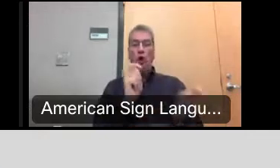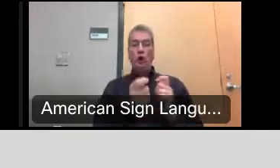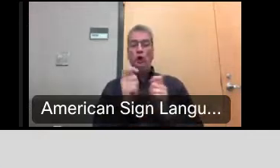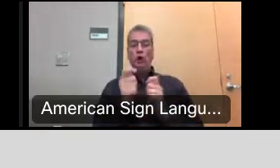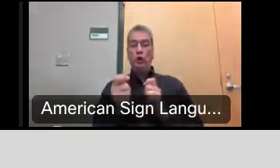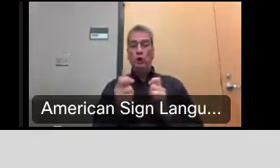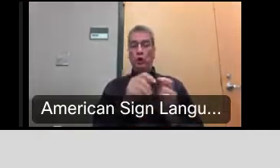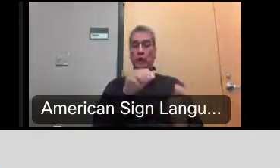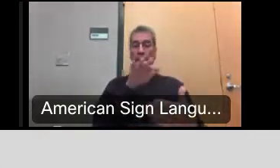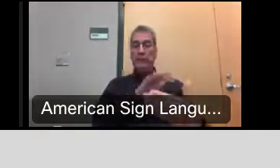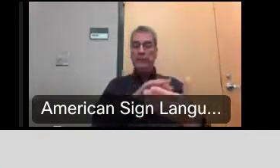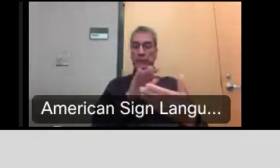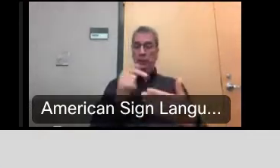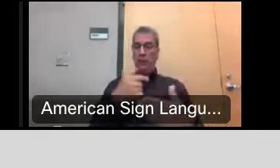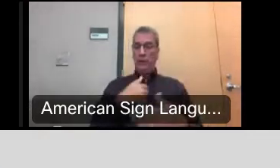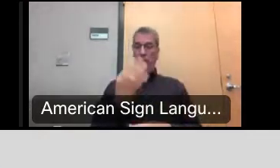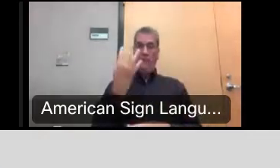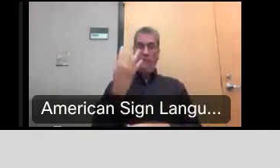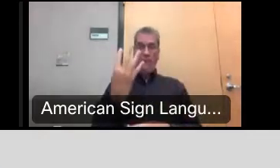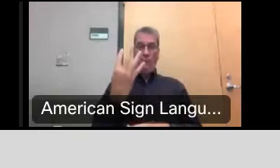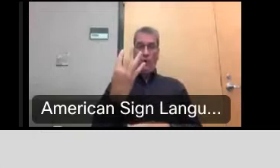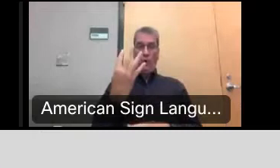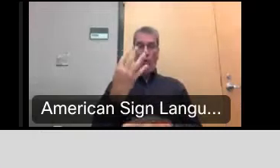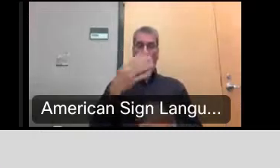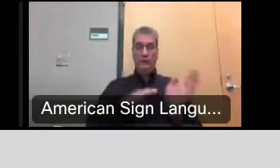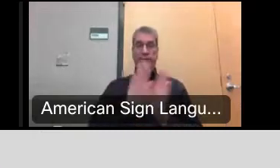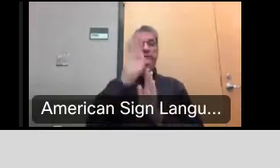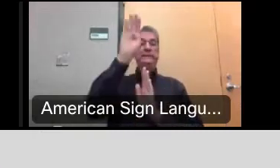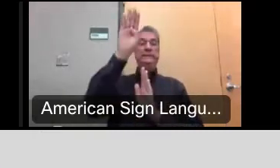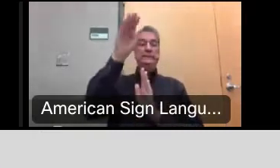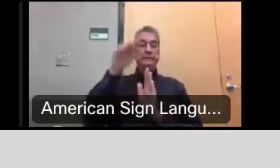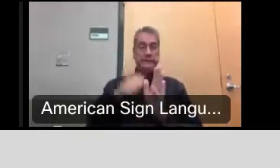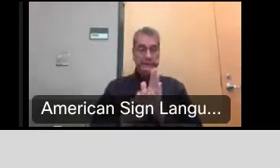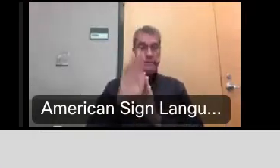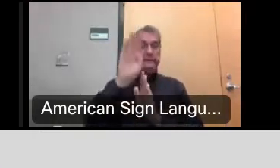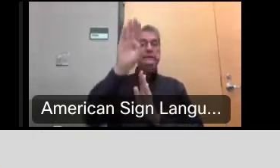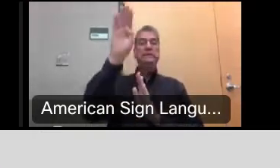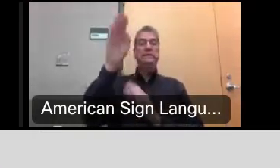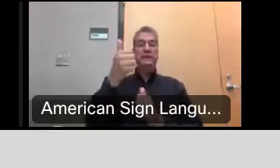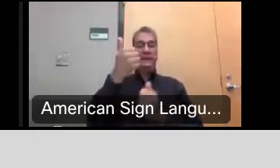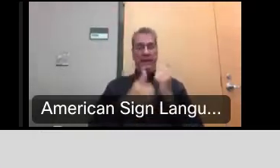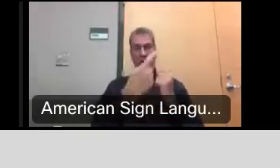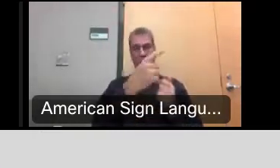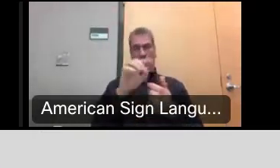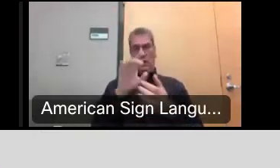look at we've had 4 different searches and each of these was associated with, uh, uh,